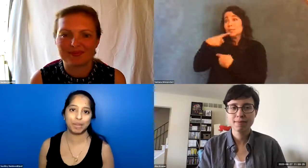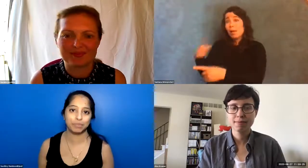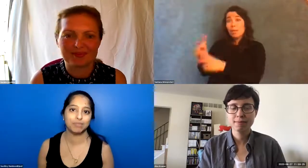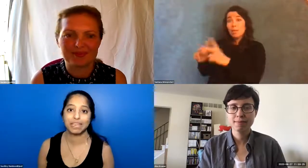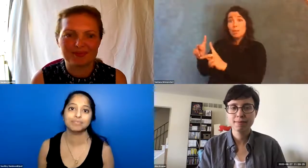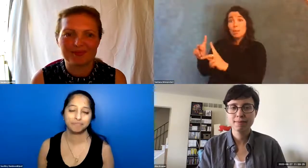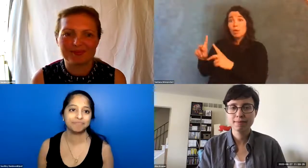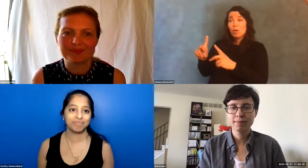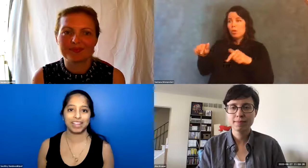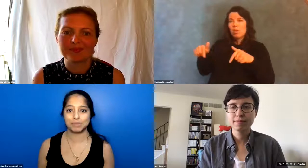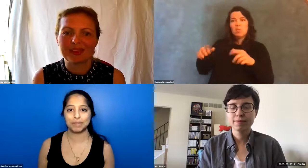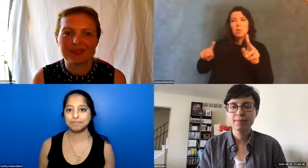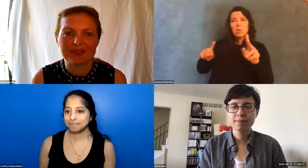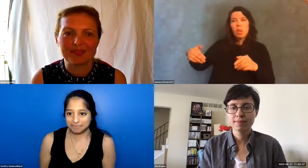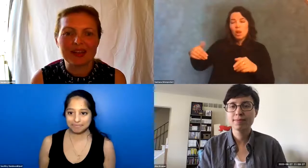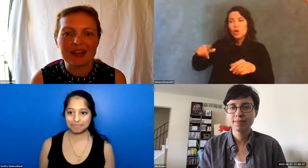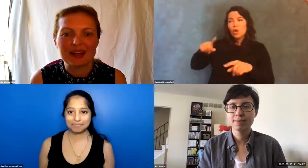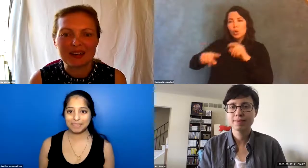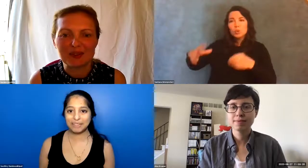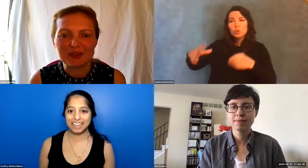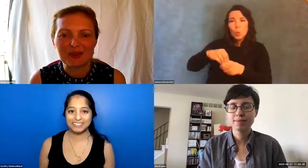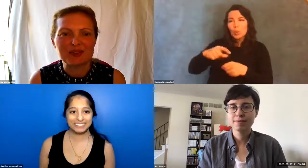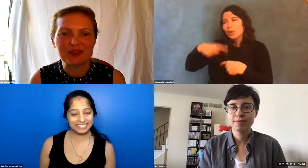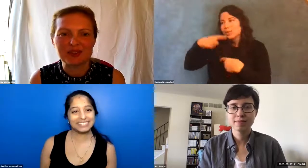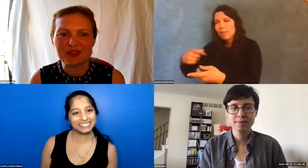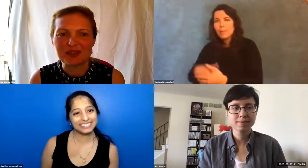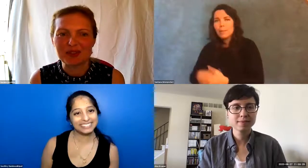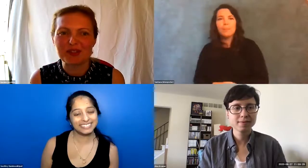able to make it. Natalia Levshina: And I also wanted to use this opportunity